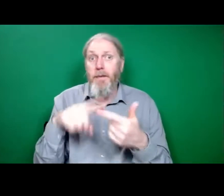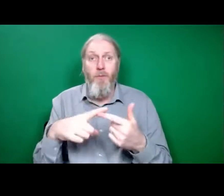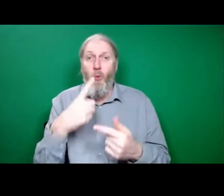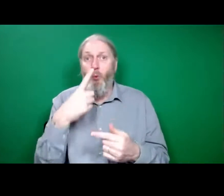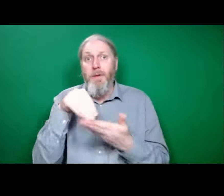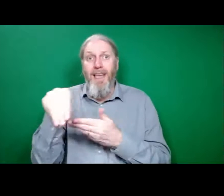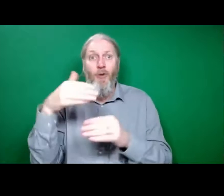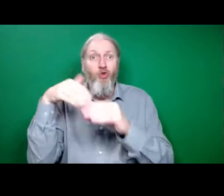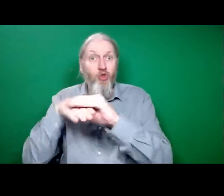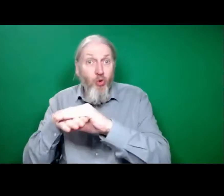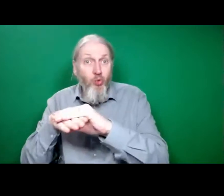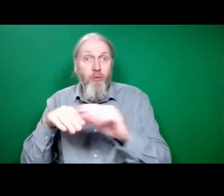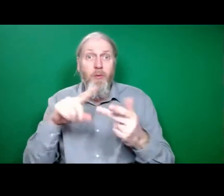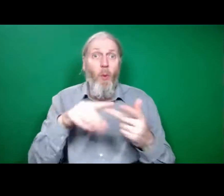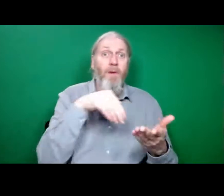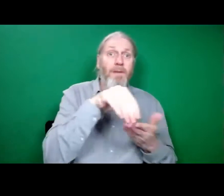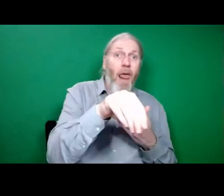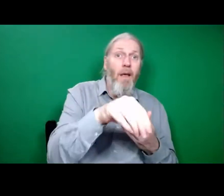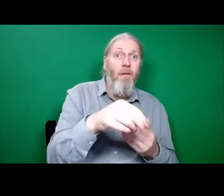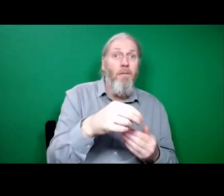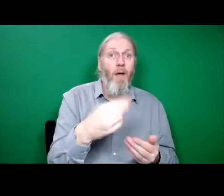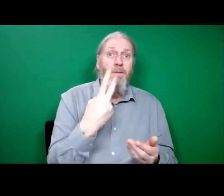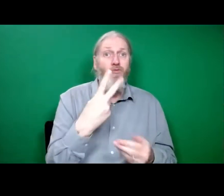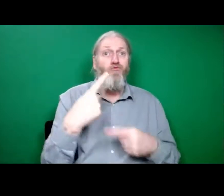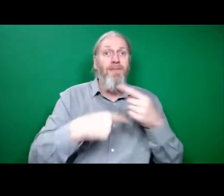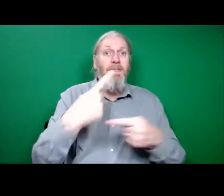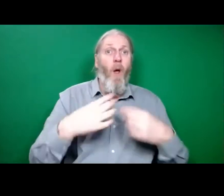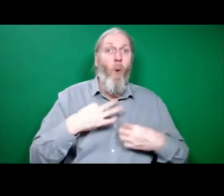In Chatham, Intra, culture is not only used as a lever